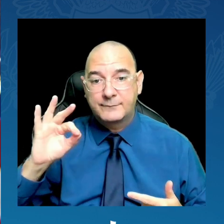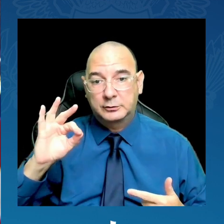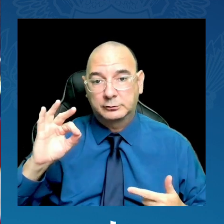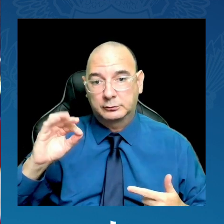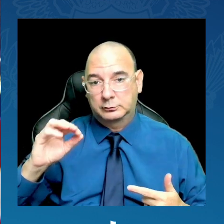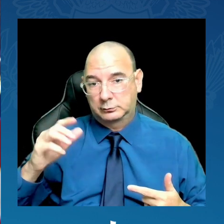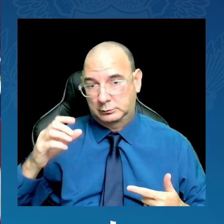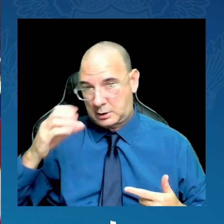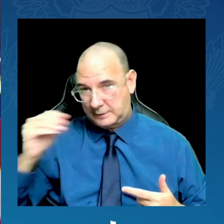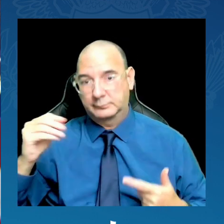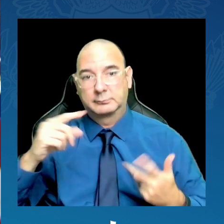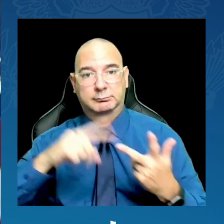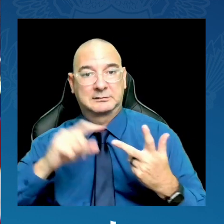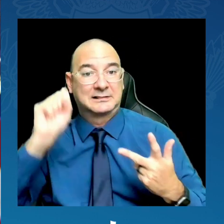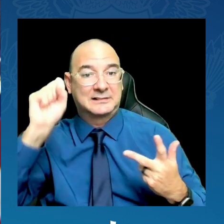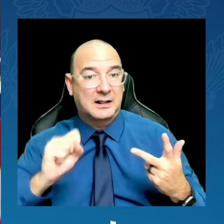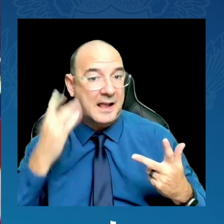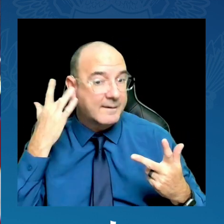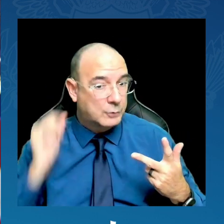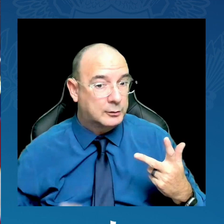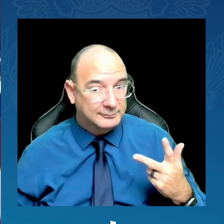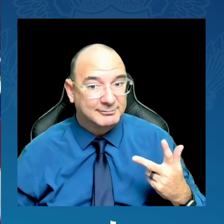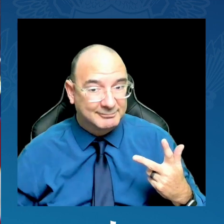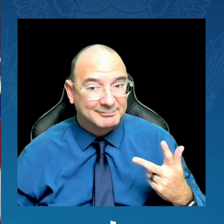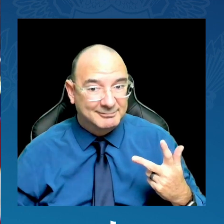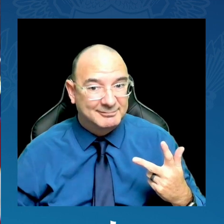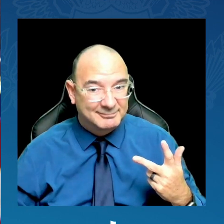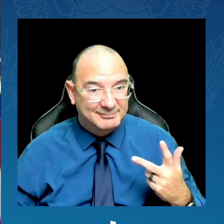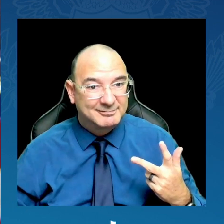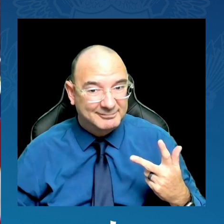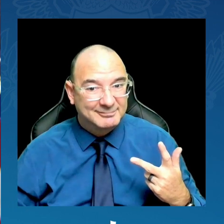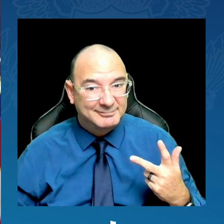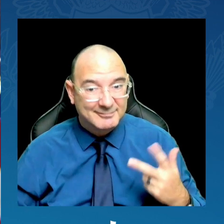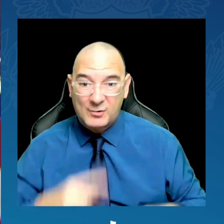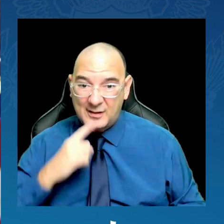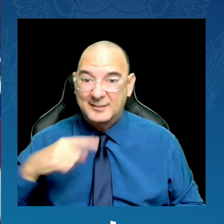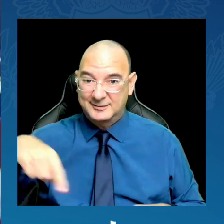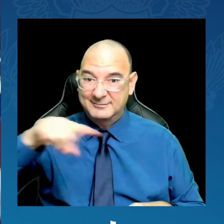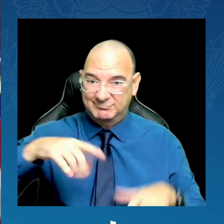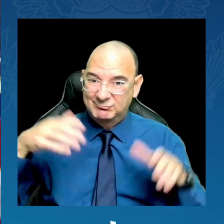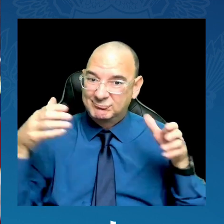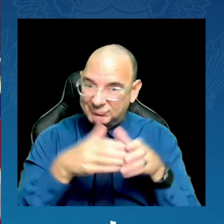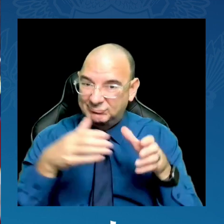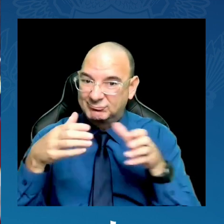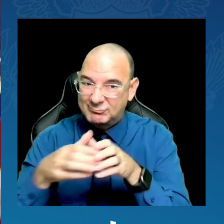This coalition of companies will partner with our community colleges,